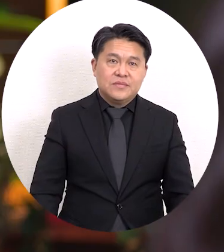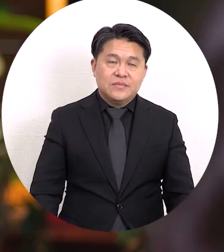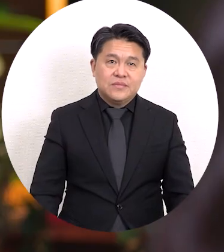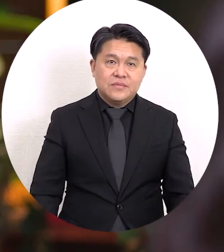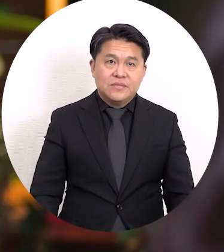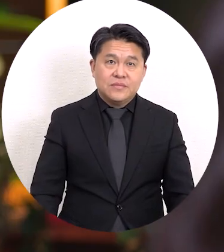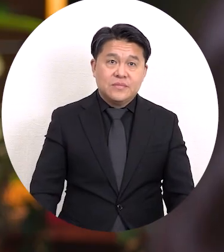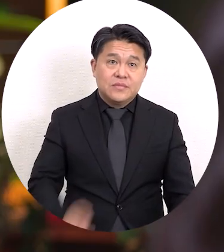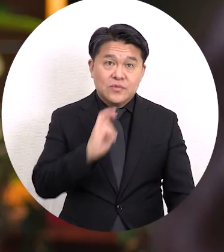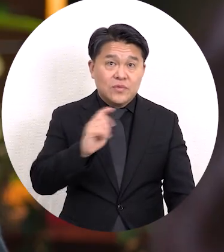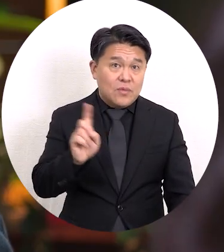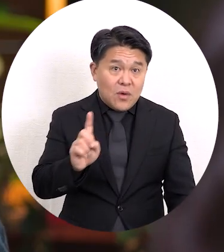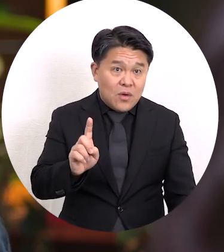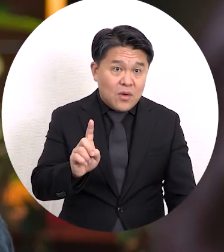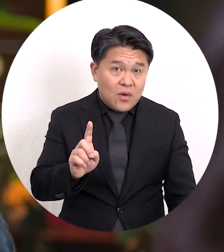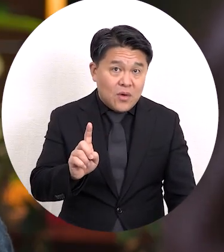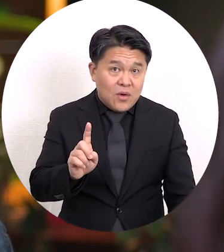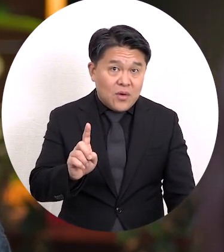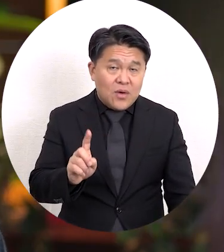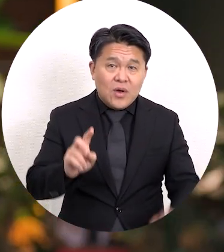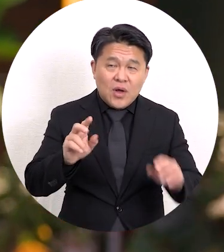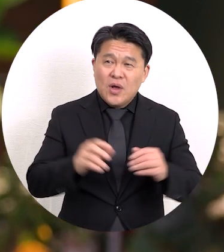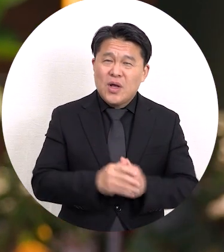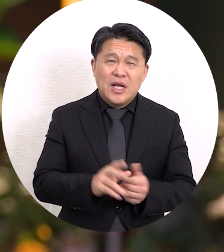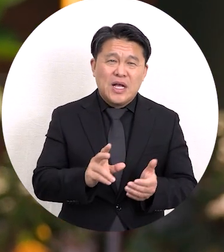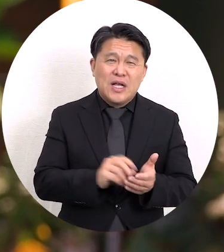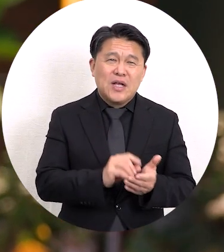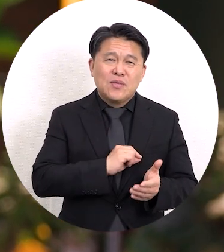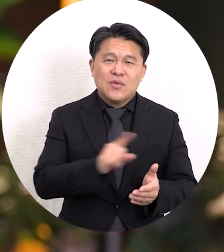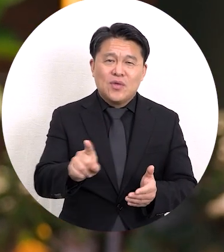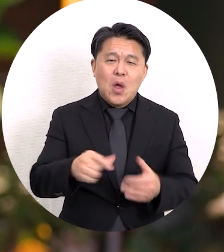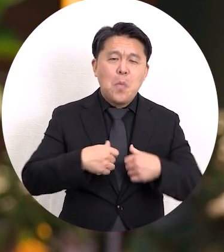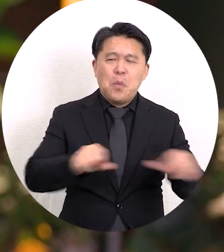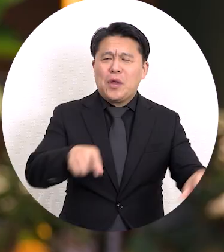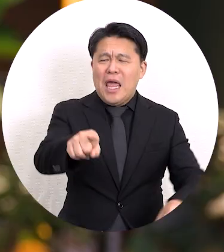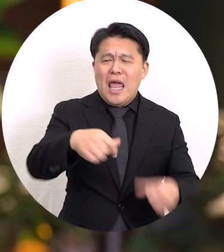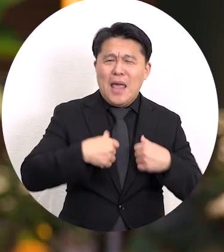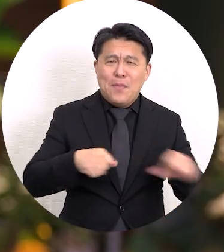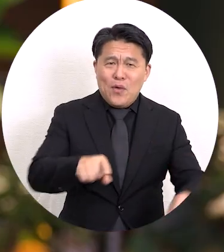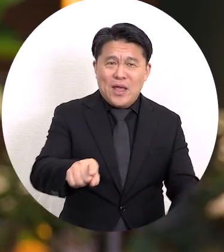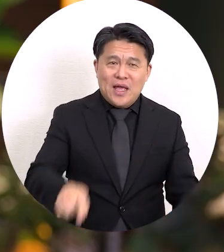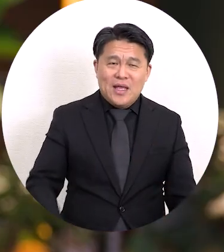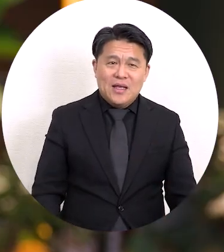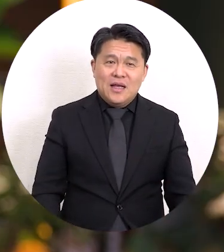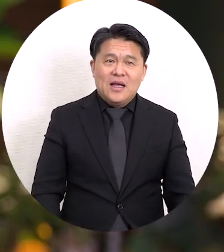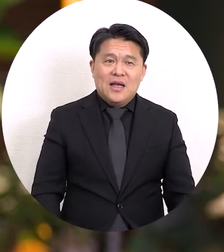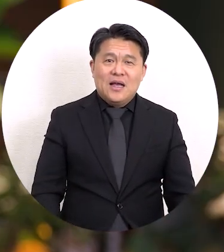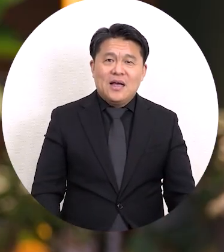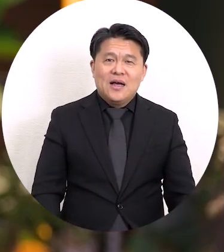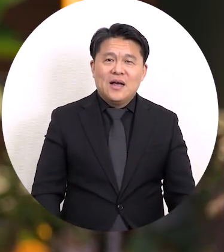The songs they played had titles like "Give It Up" and "The Party's Over"